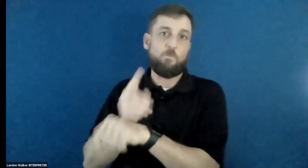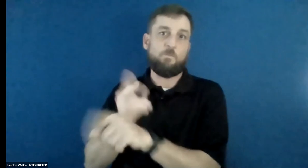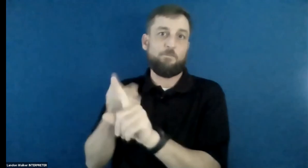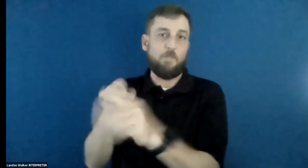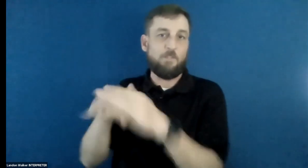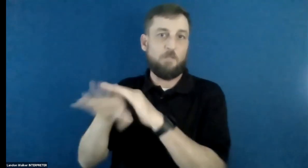Okay.